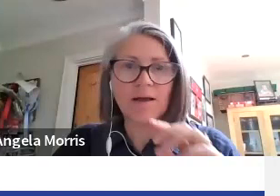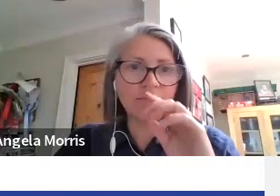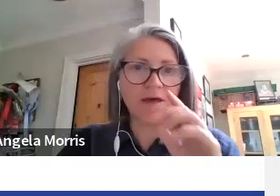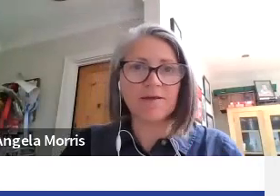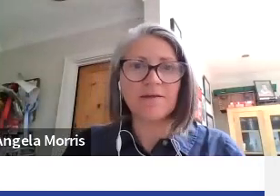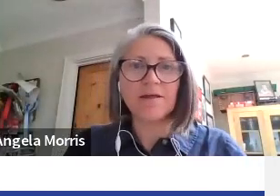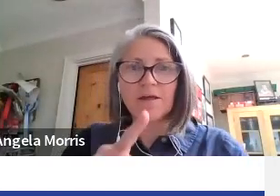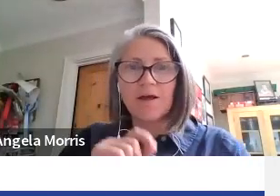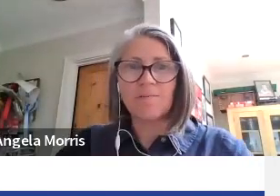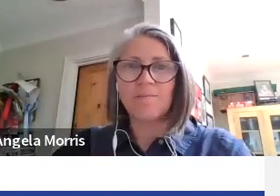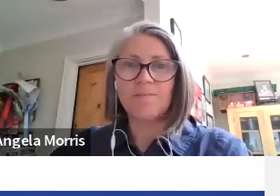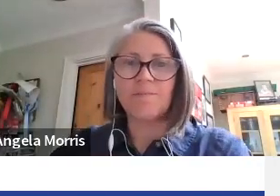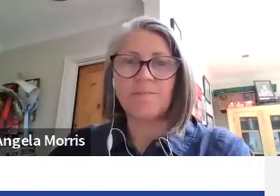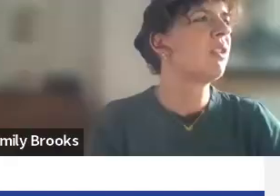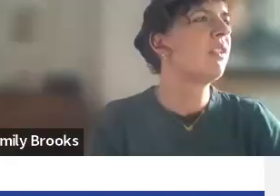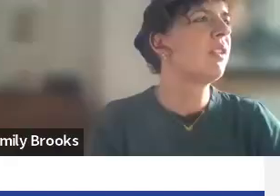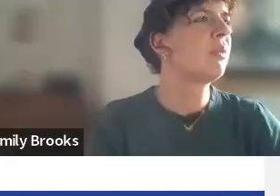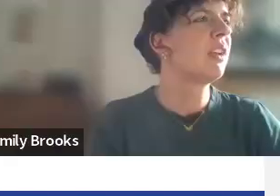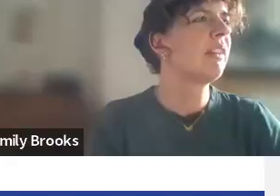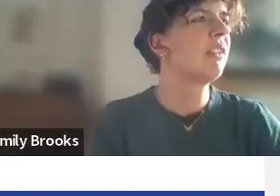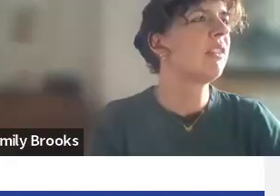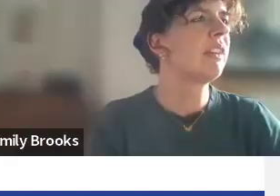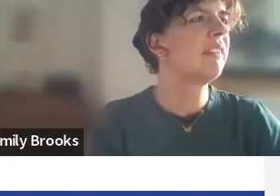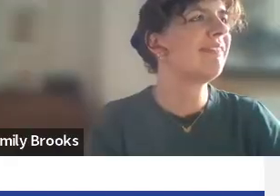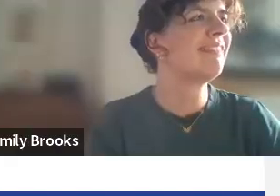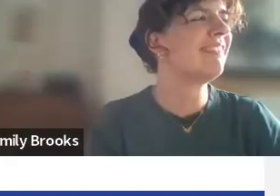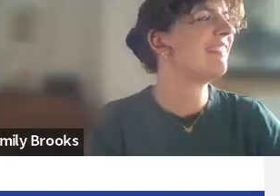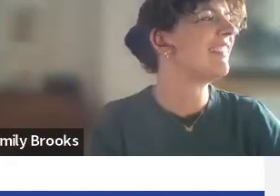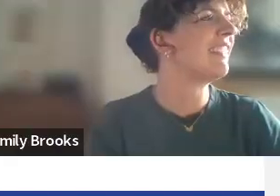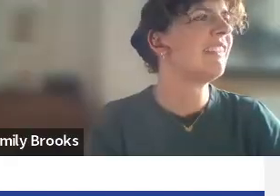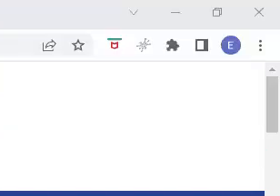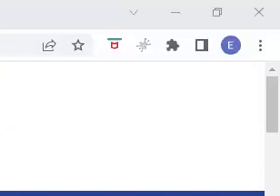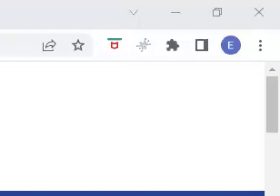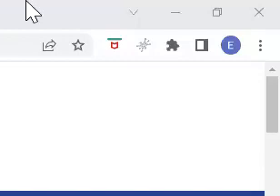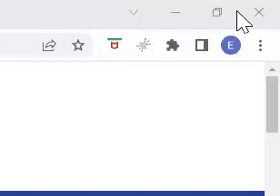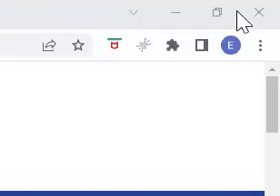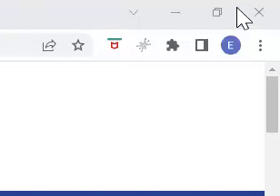I am there. Just trying to stop sharing, sorry. Yeah, so if you just close the window, Emily.